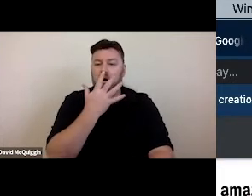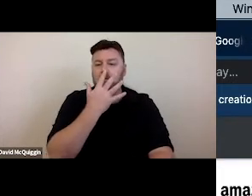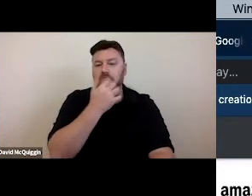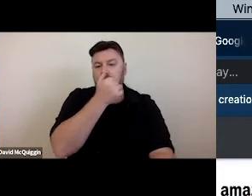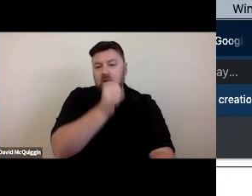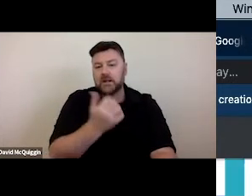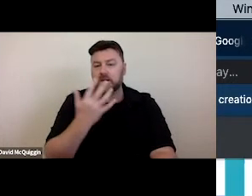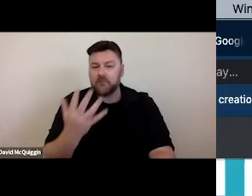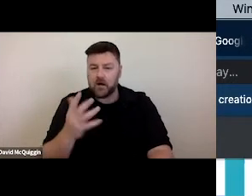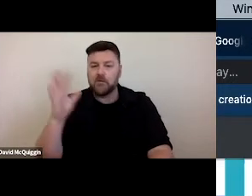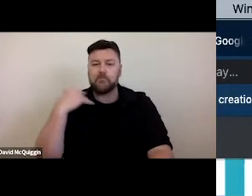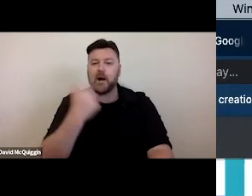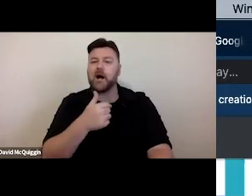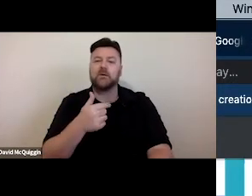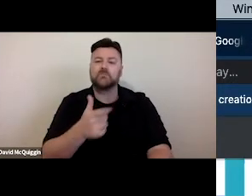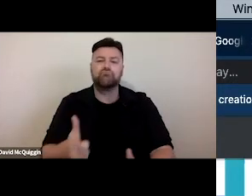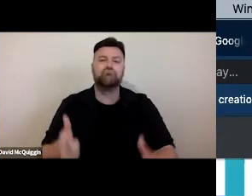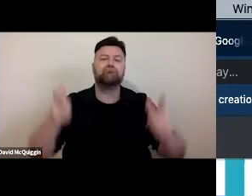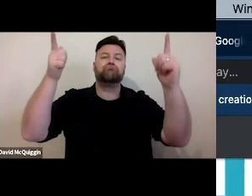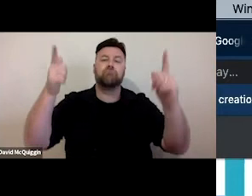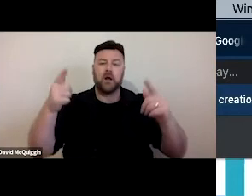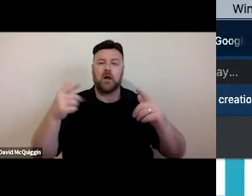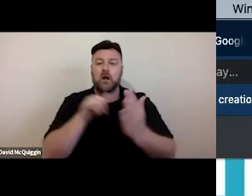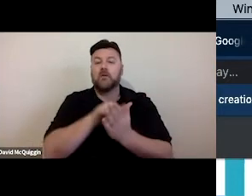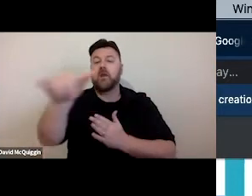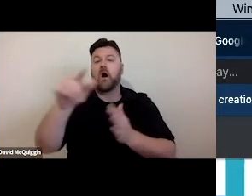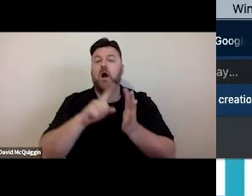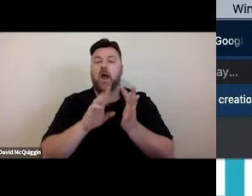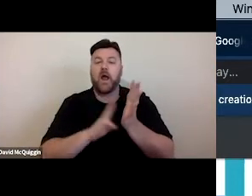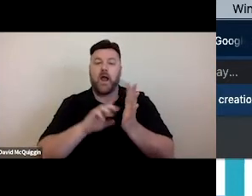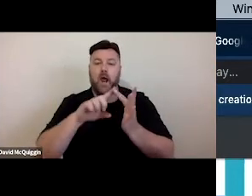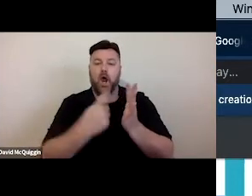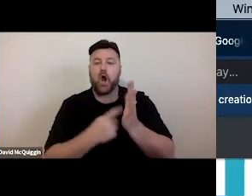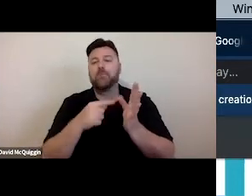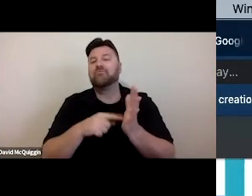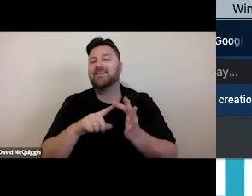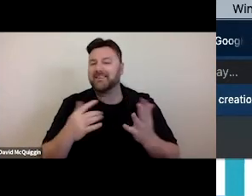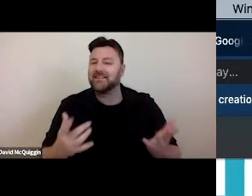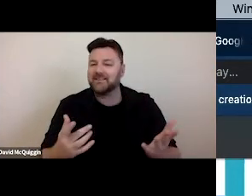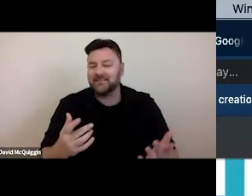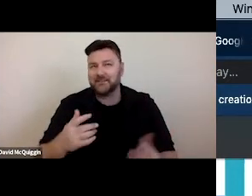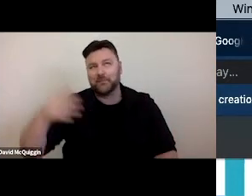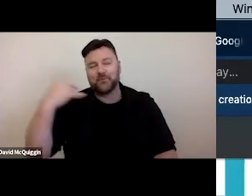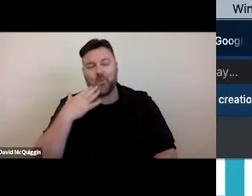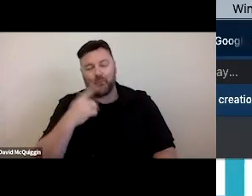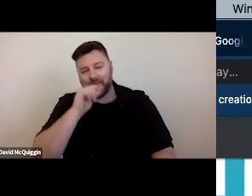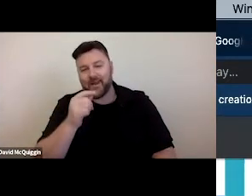senior positions, and they fly Emirates. Or they did when we used to fly. And they like the Sydney Opera House.